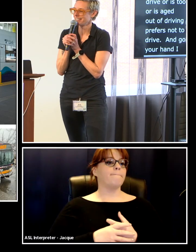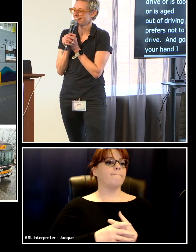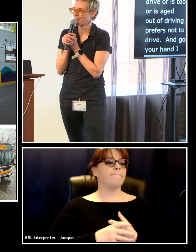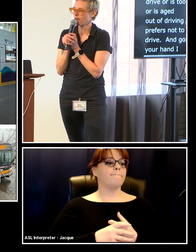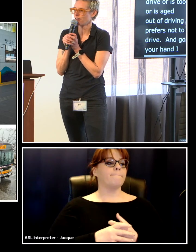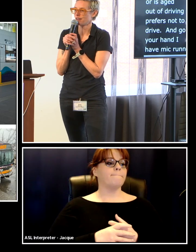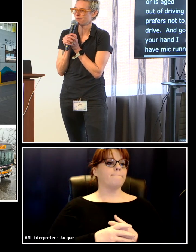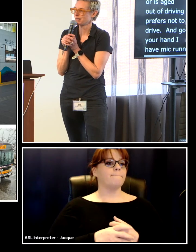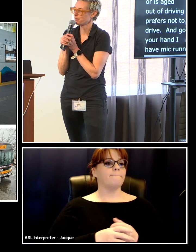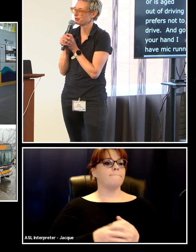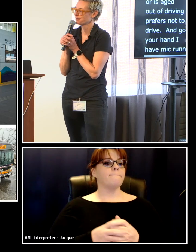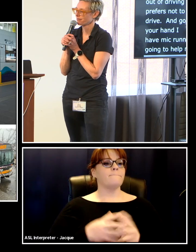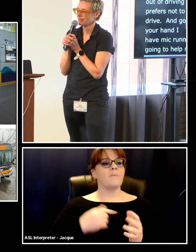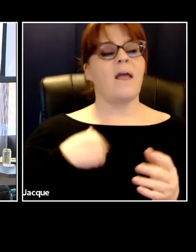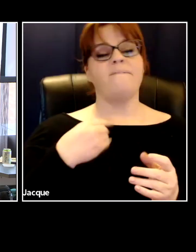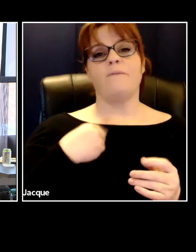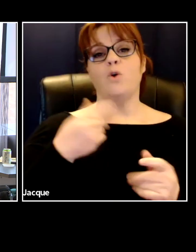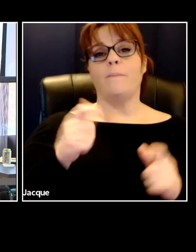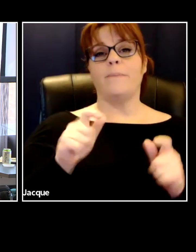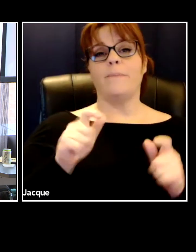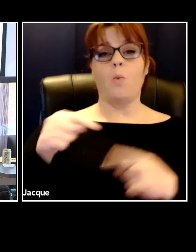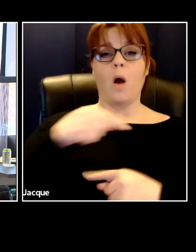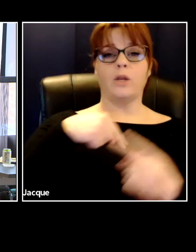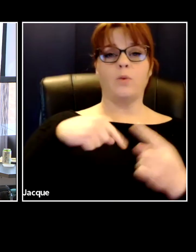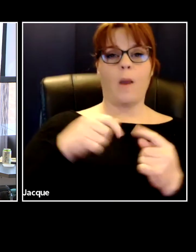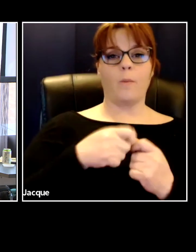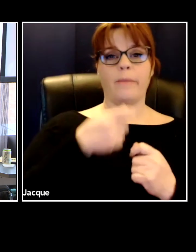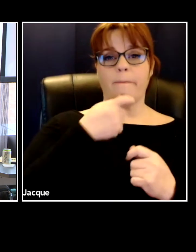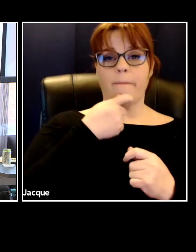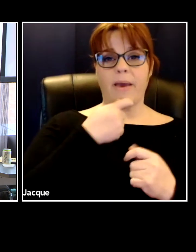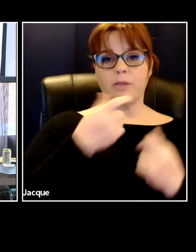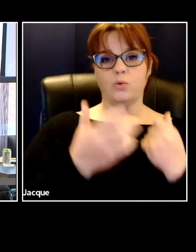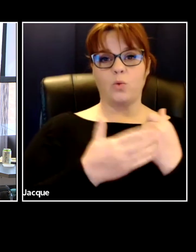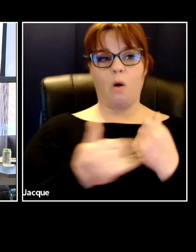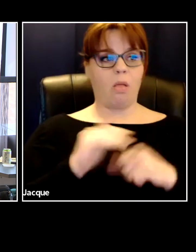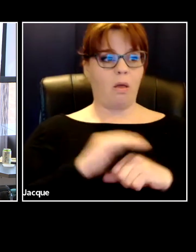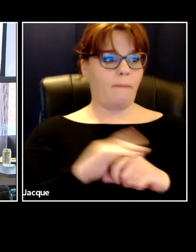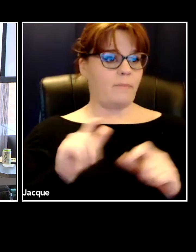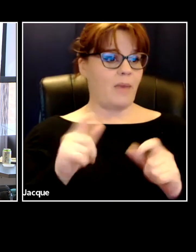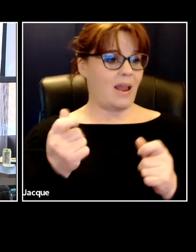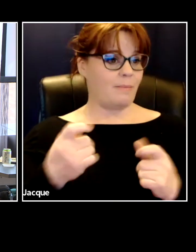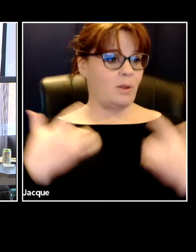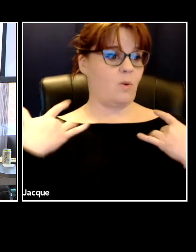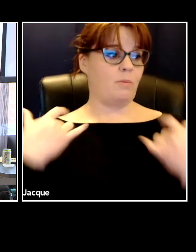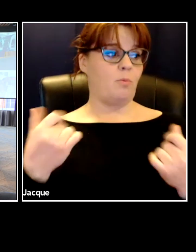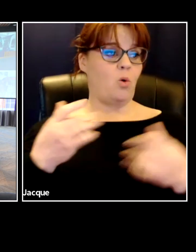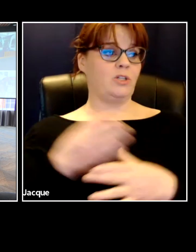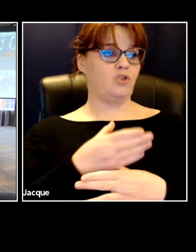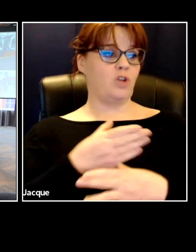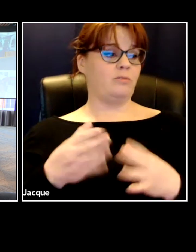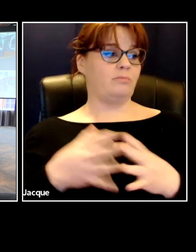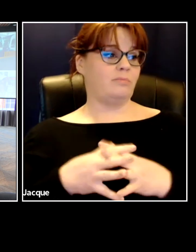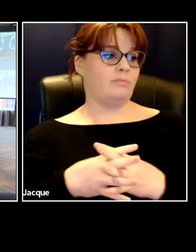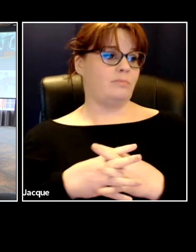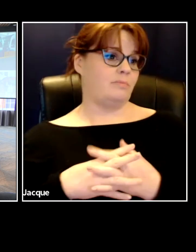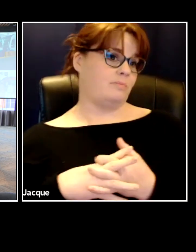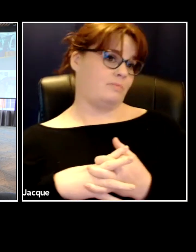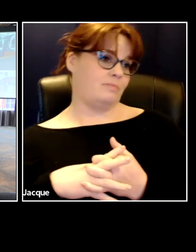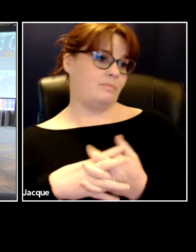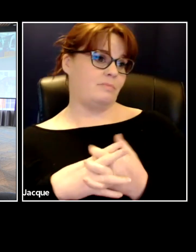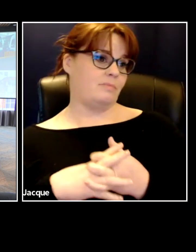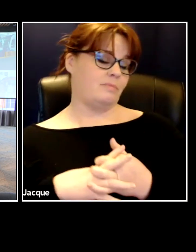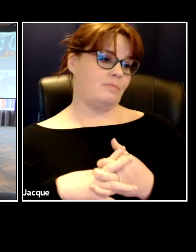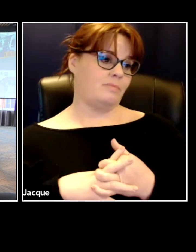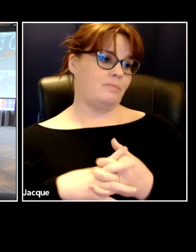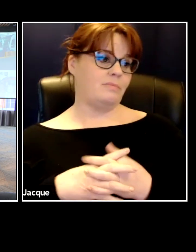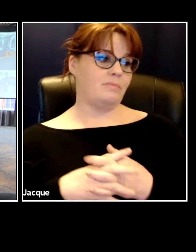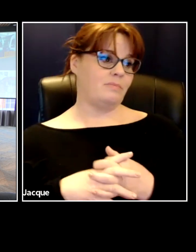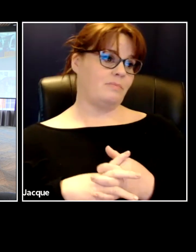me call on people. Um does anyone want to be bold and share? Got one over here. All right. Mine is